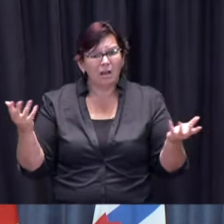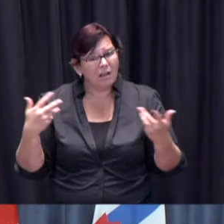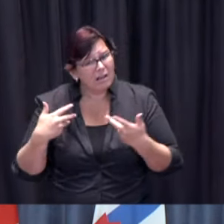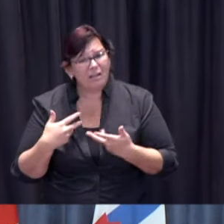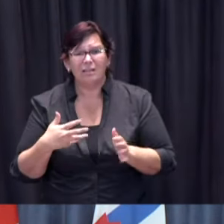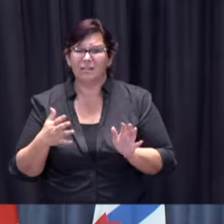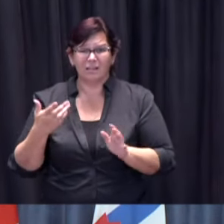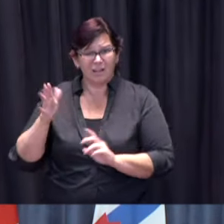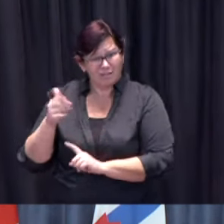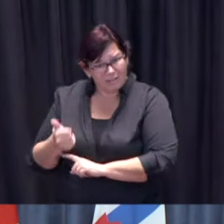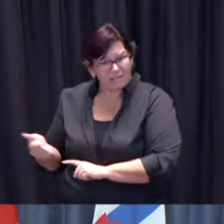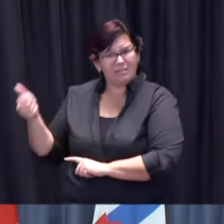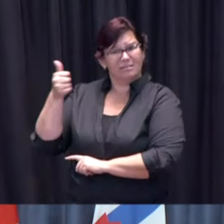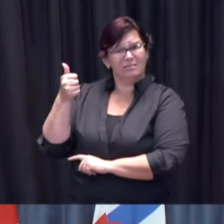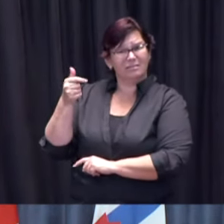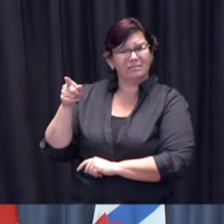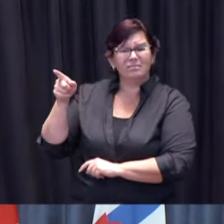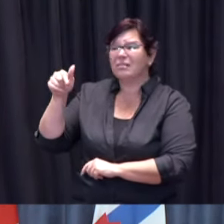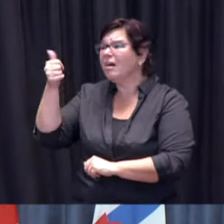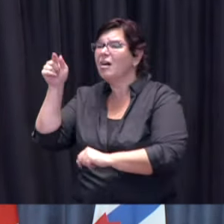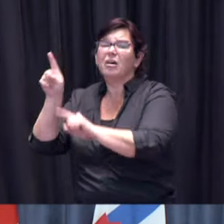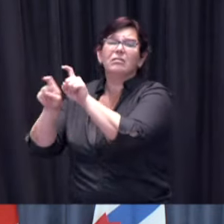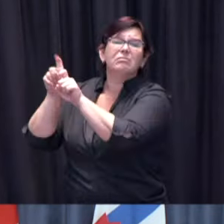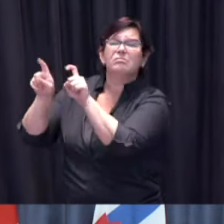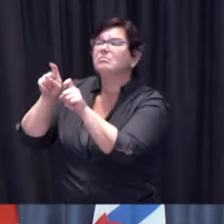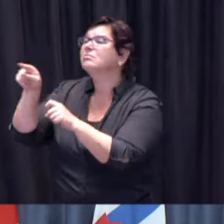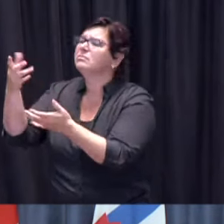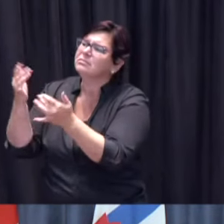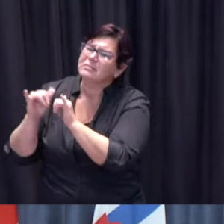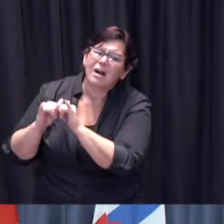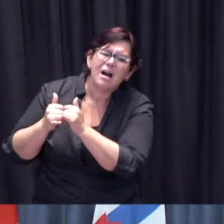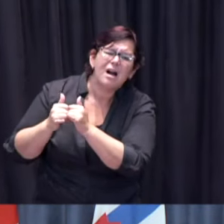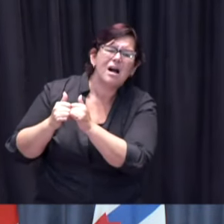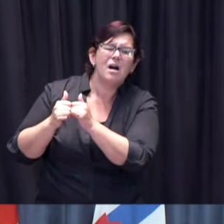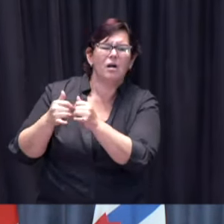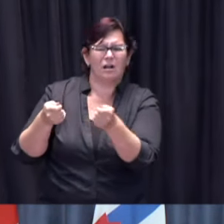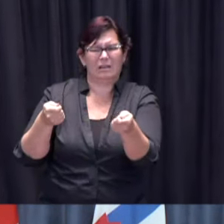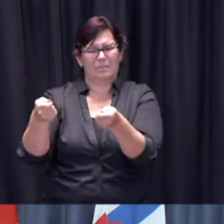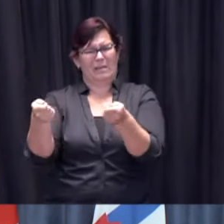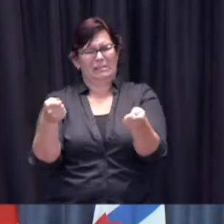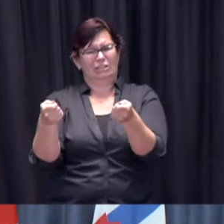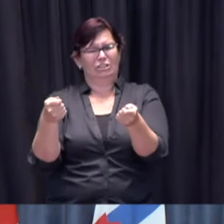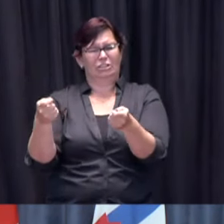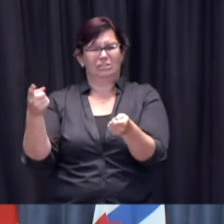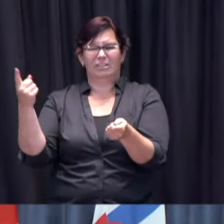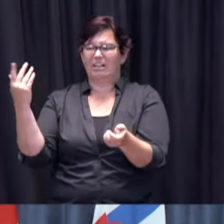on additional measures which could help us manage beaches better and was informed that there really weren't additional measures